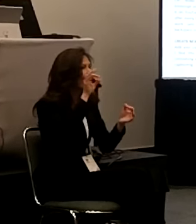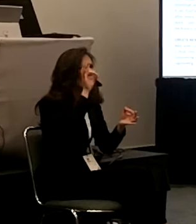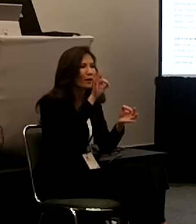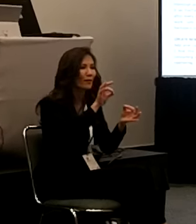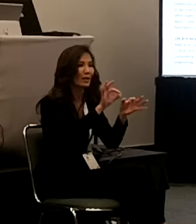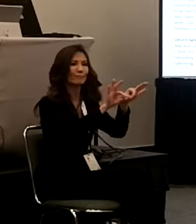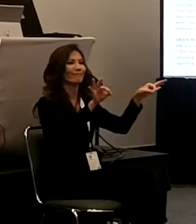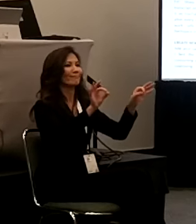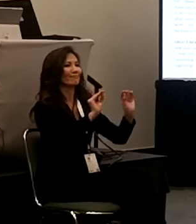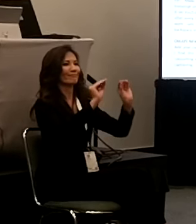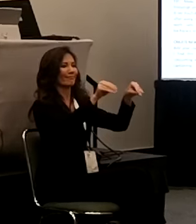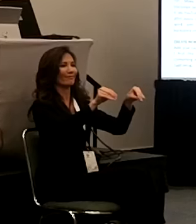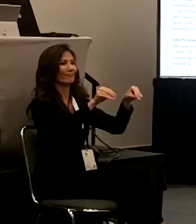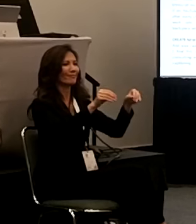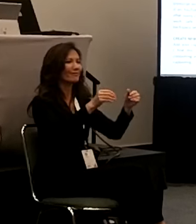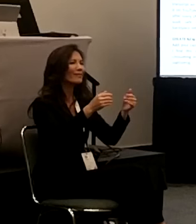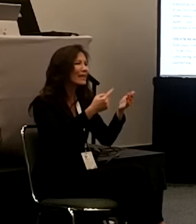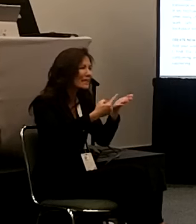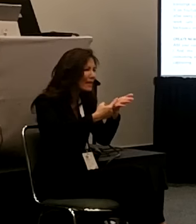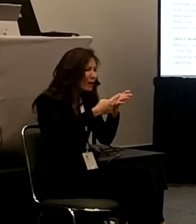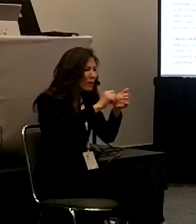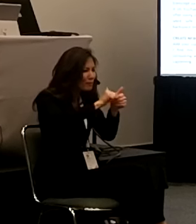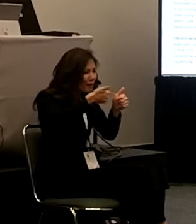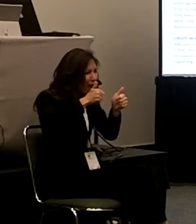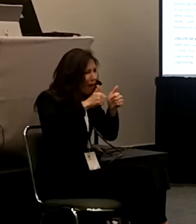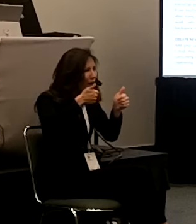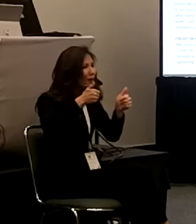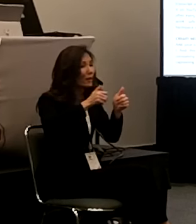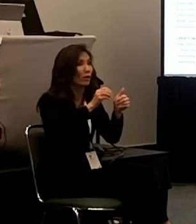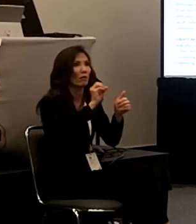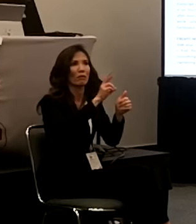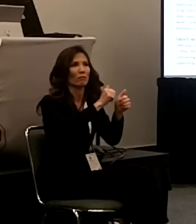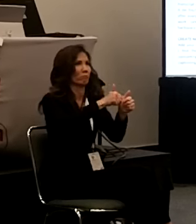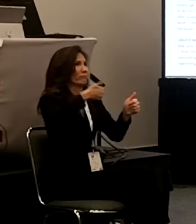So, something will be delayed a little bit, or they'll be delayed a lot.